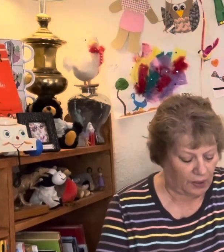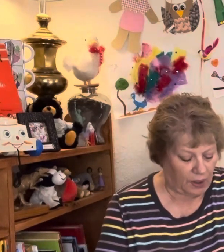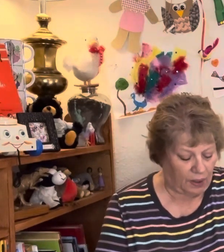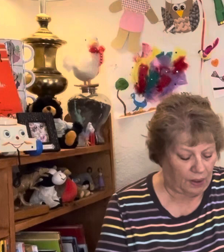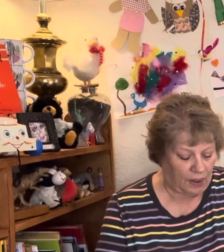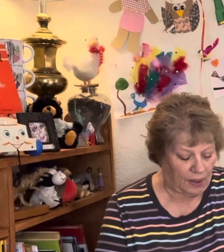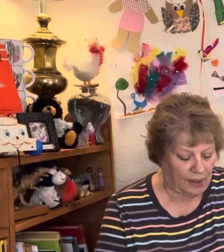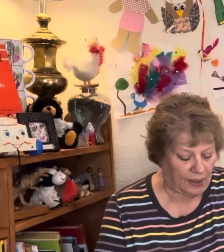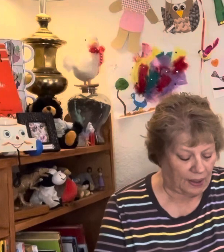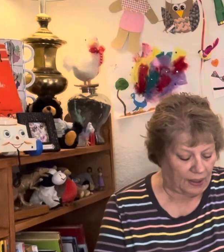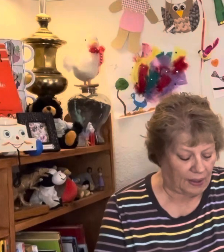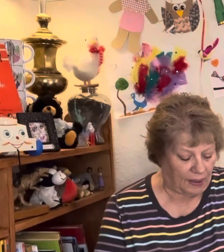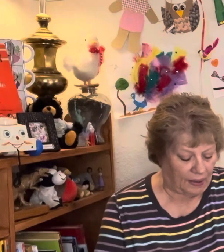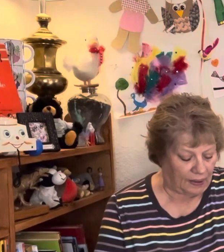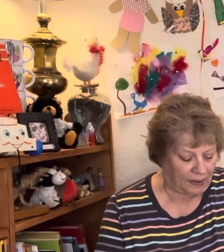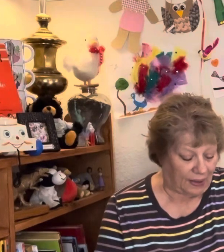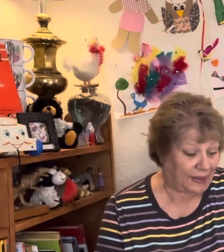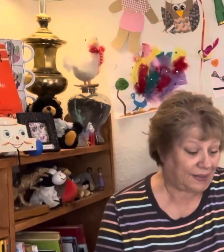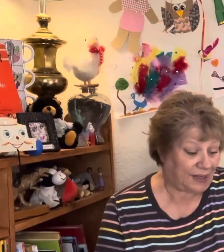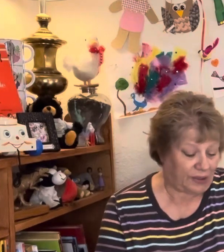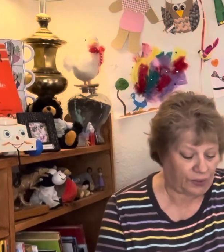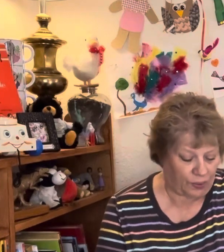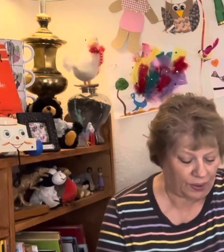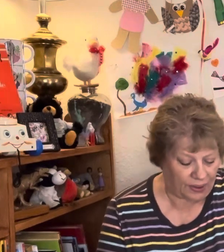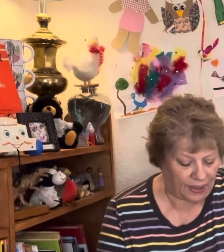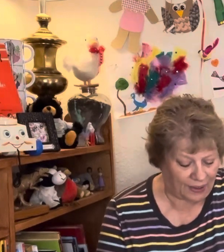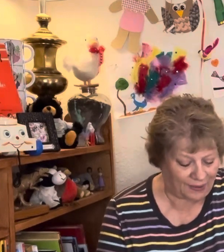You have a lot of blades over there for it. BARB: I guess I do, yeah.